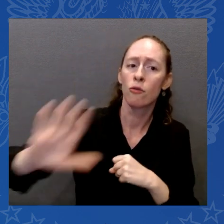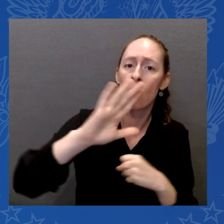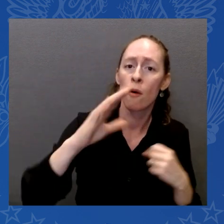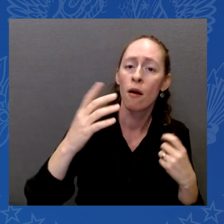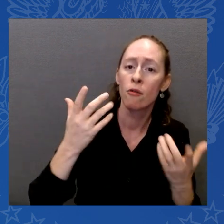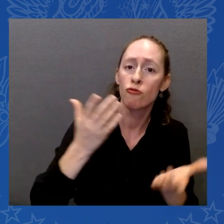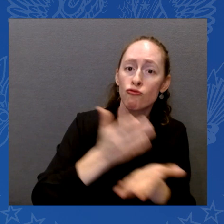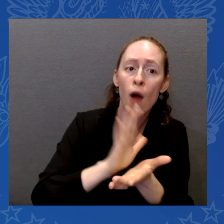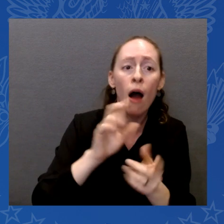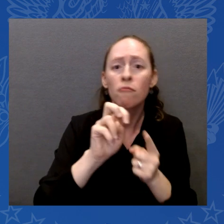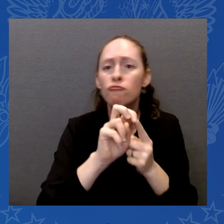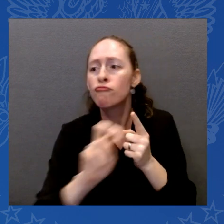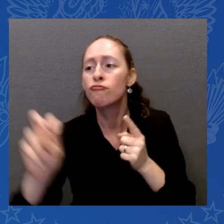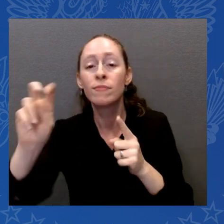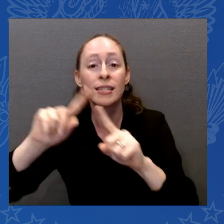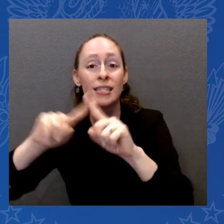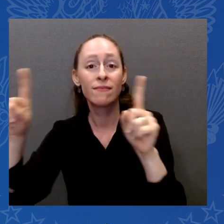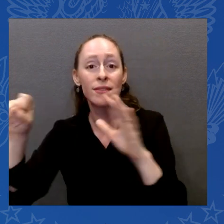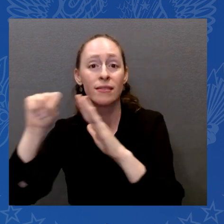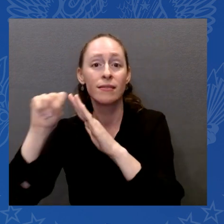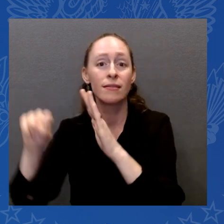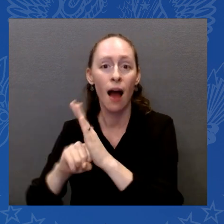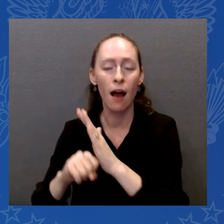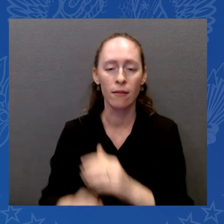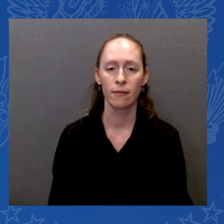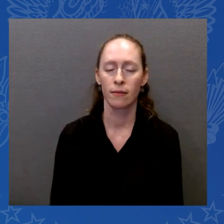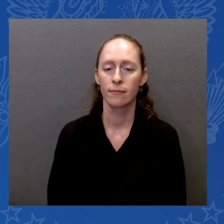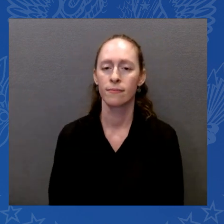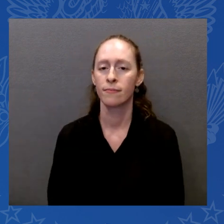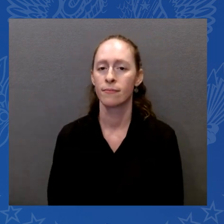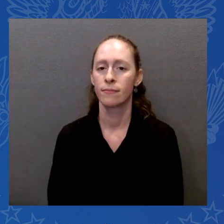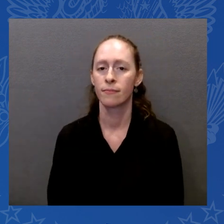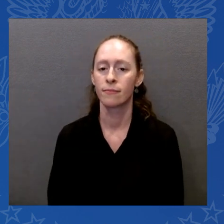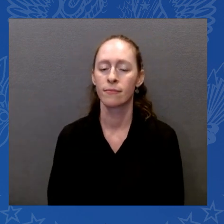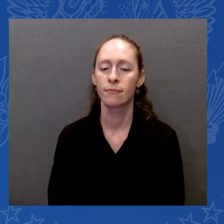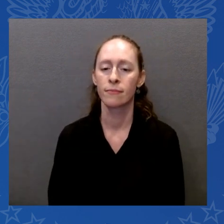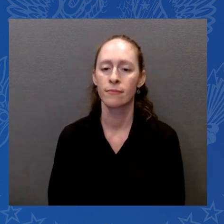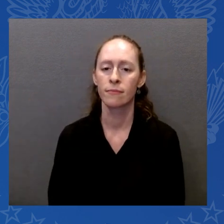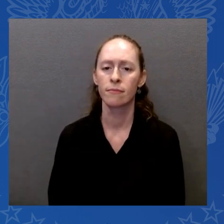to receive healthcare free of discrimination and protect her privacy when she seeks it.